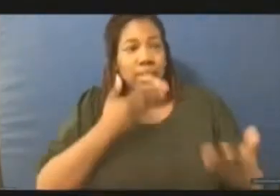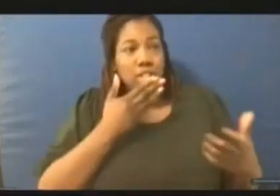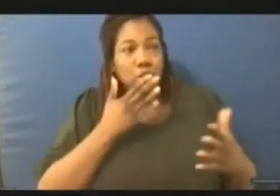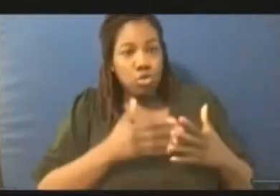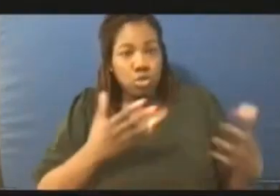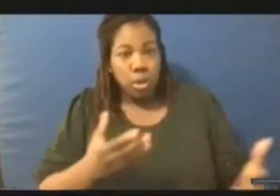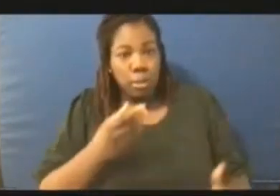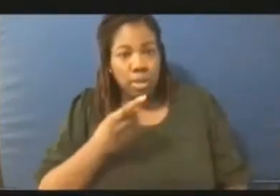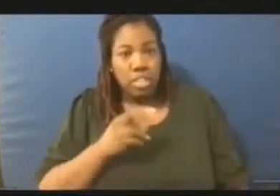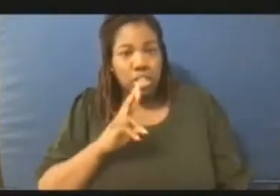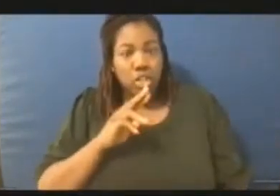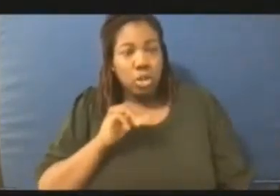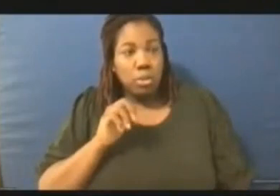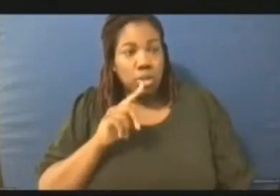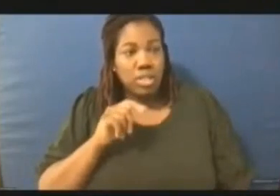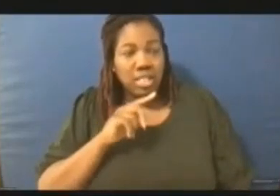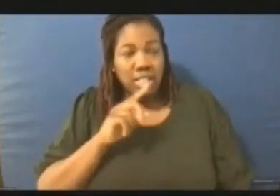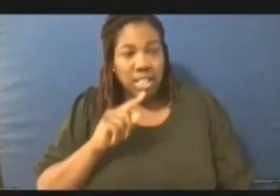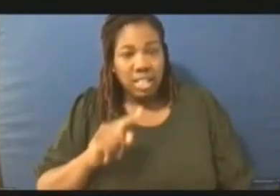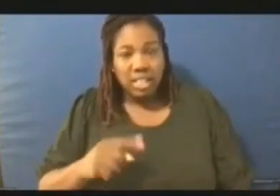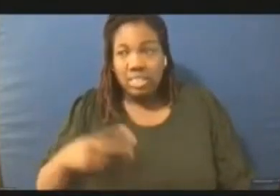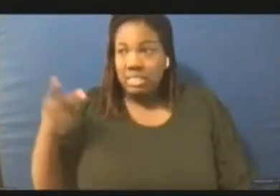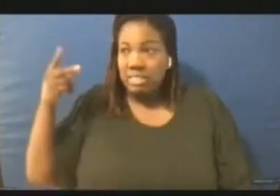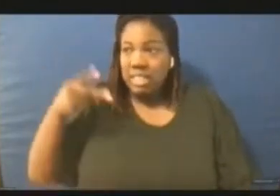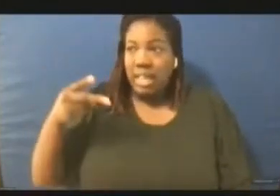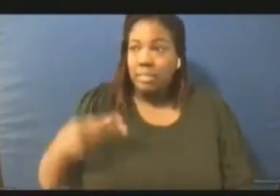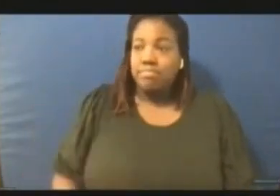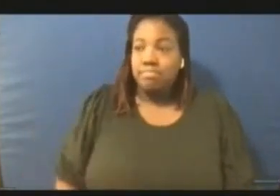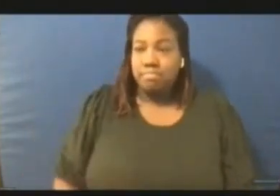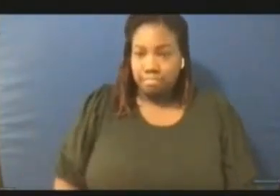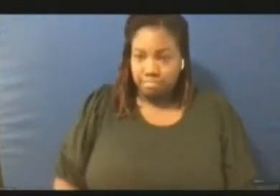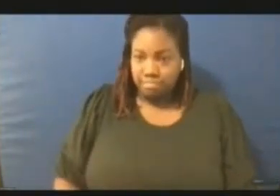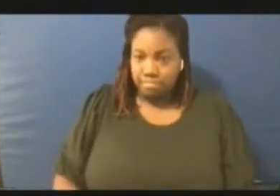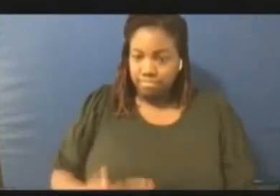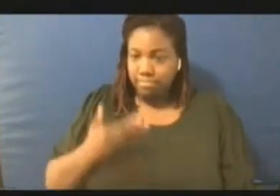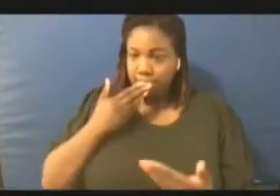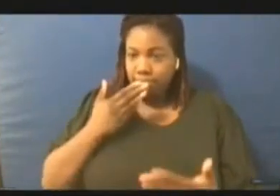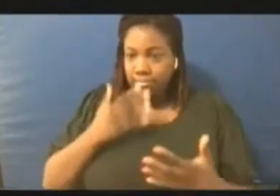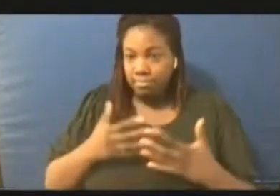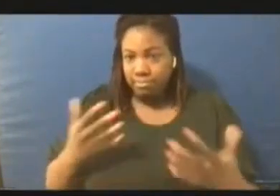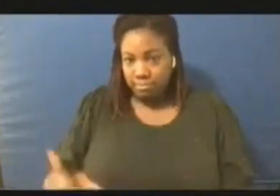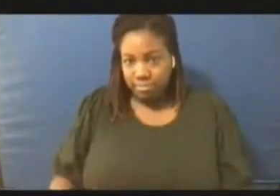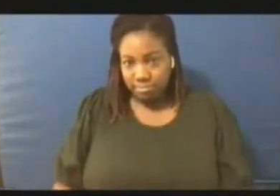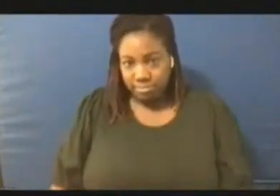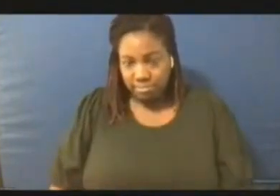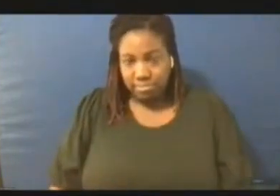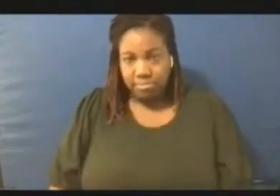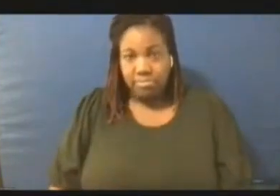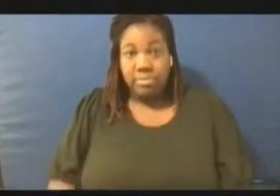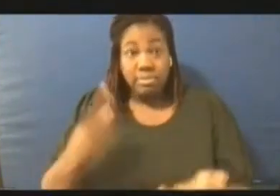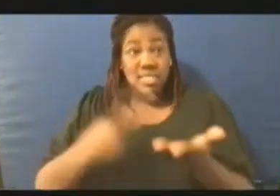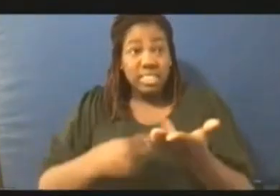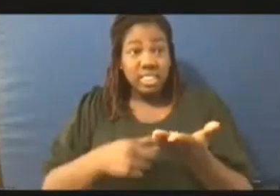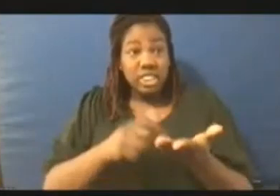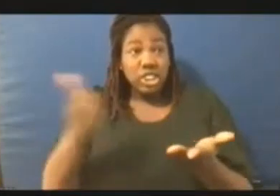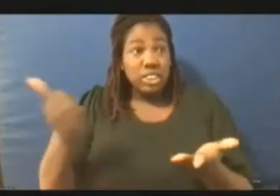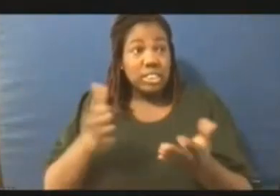Is there a second? Male Speaker: Second. Marcella Nunez-Smith: Thank you very much. Any further discussion?